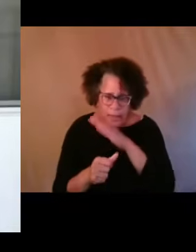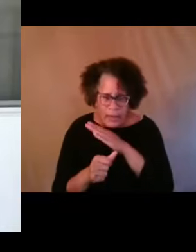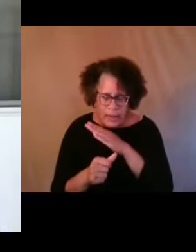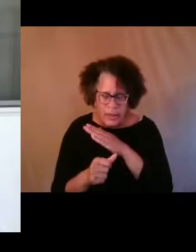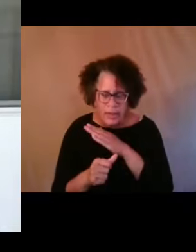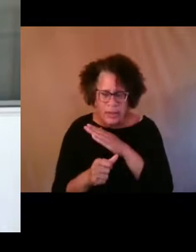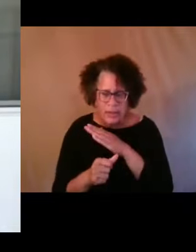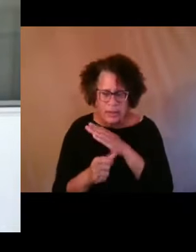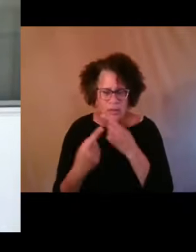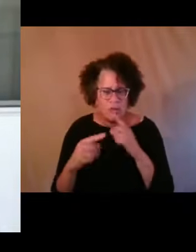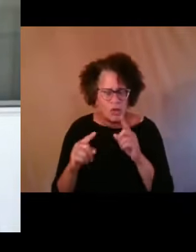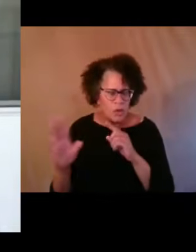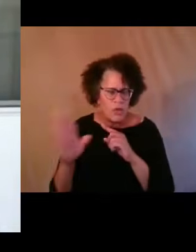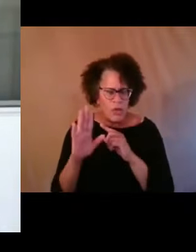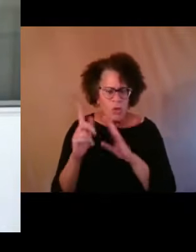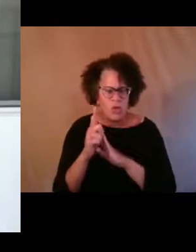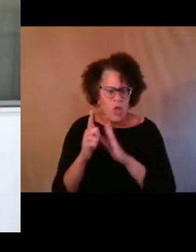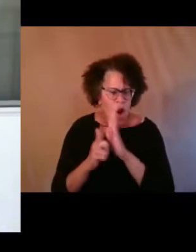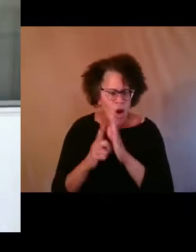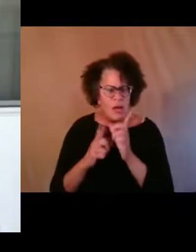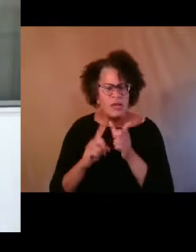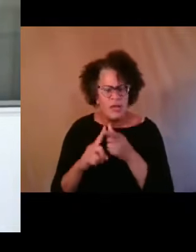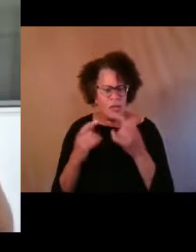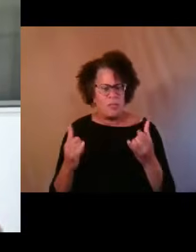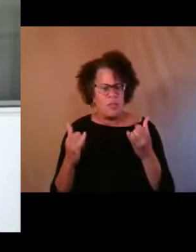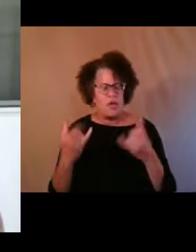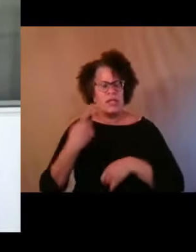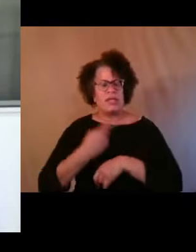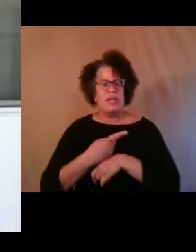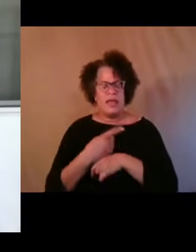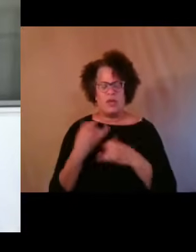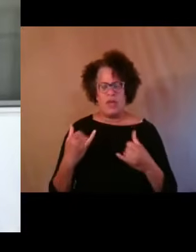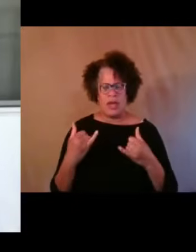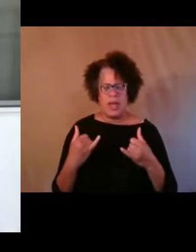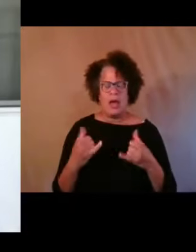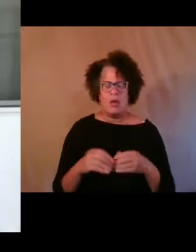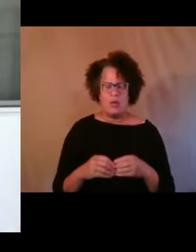to present day of when there are acts of violence,